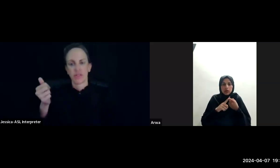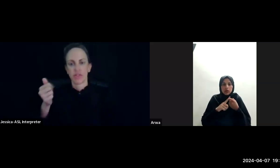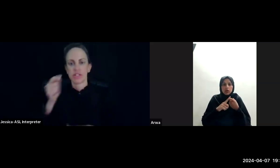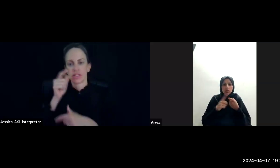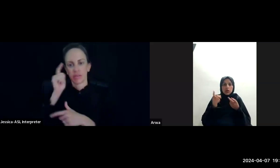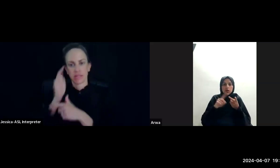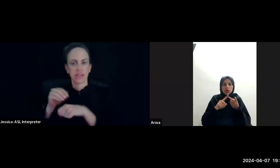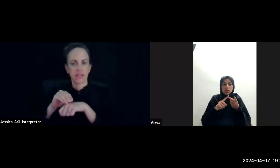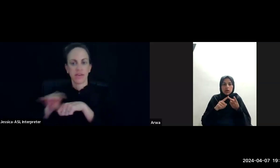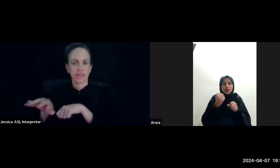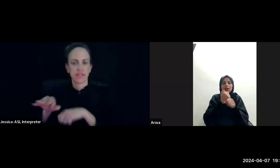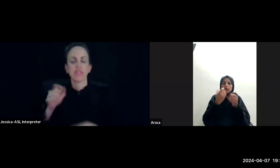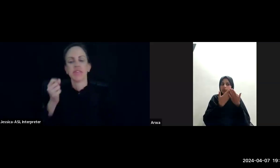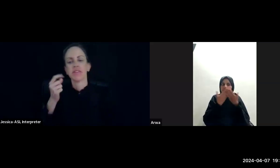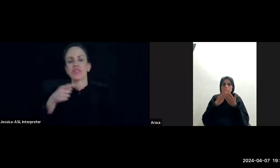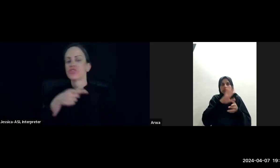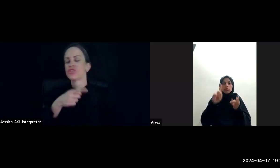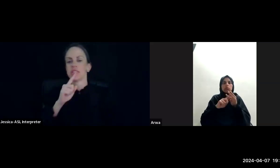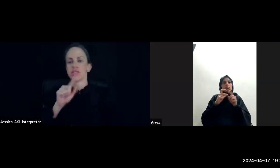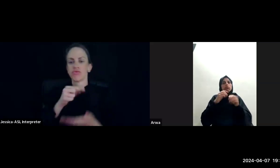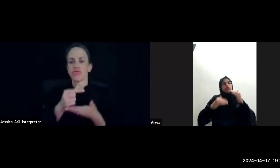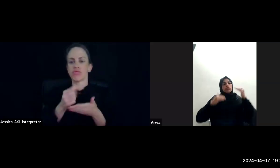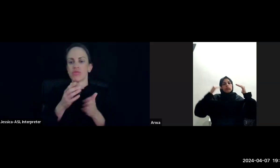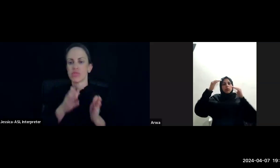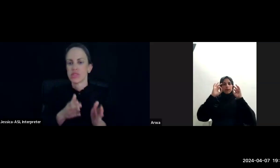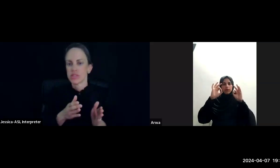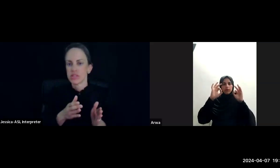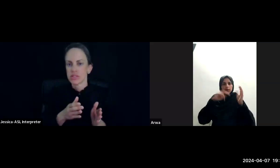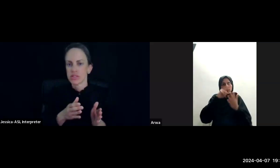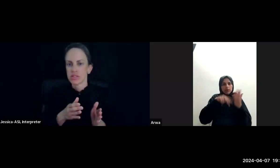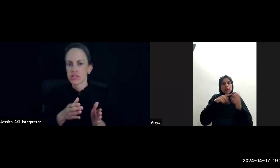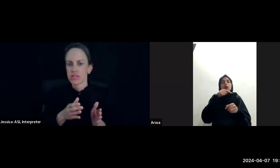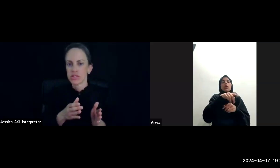she's a graduate she read somewhere and knew that it's a genetic condition. It can recur in